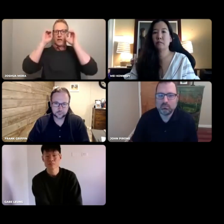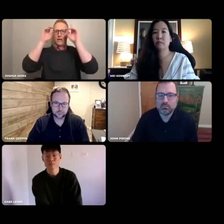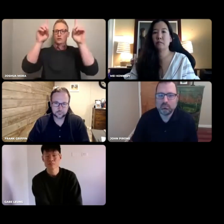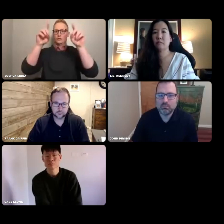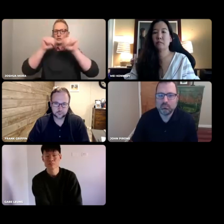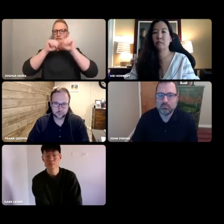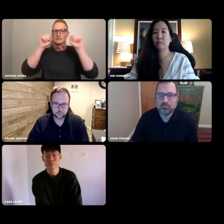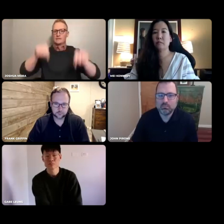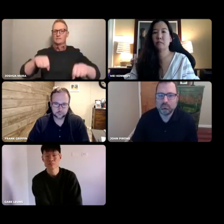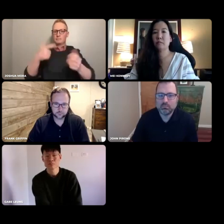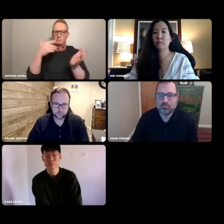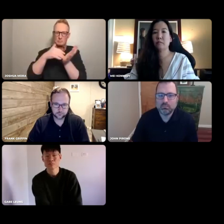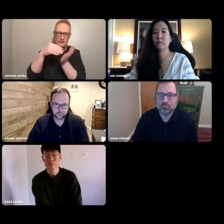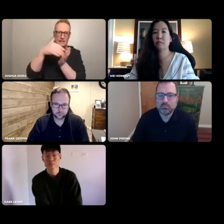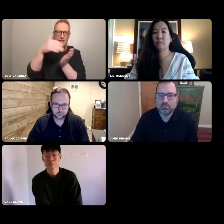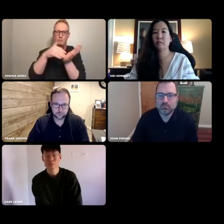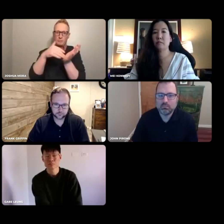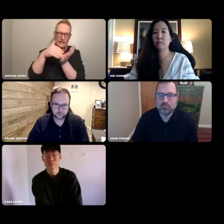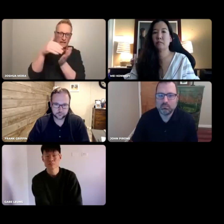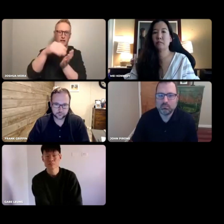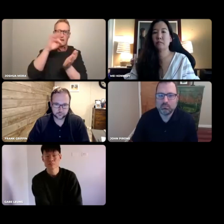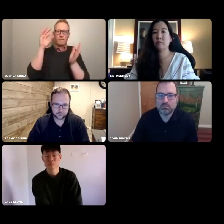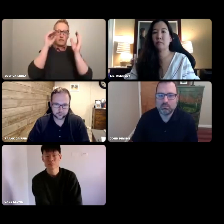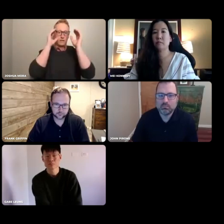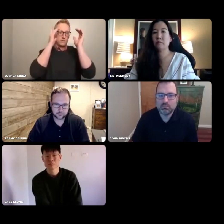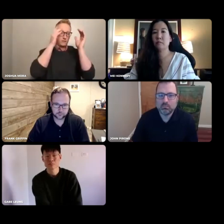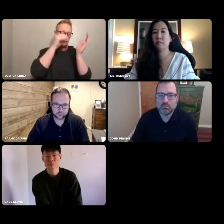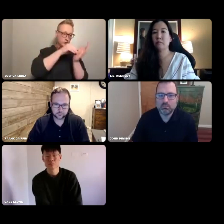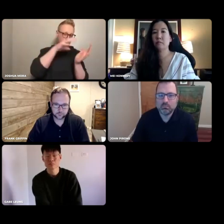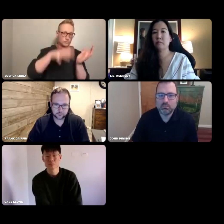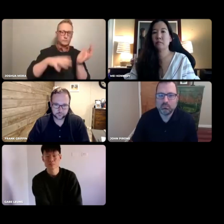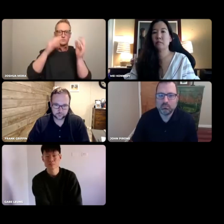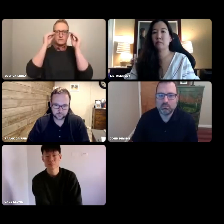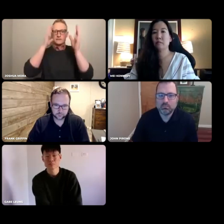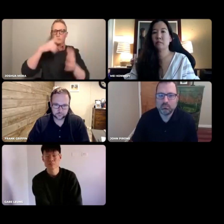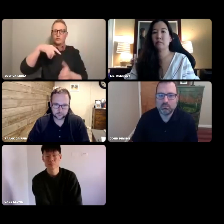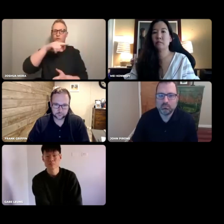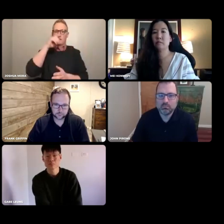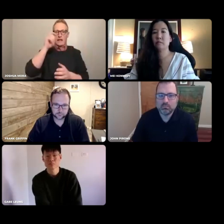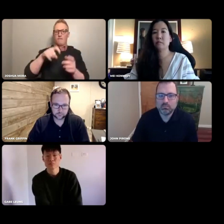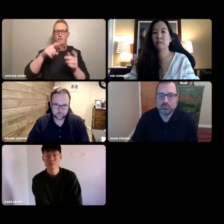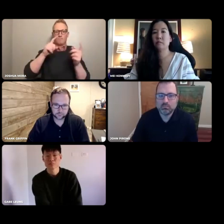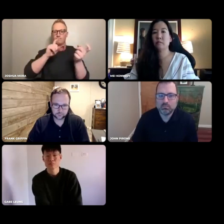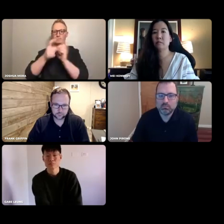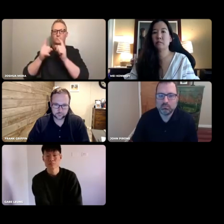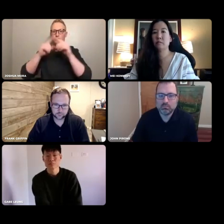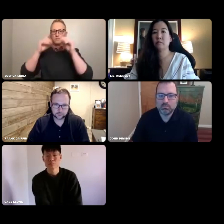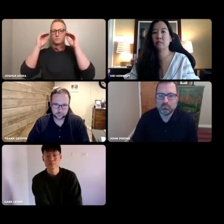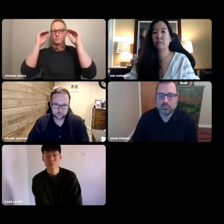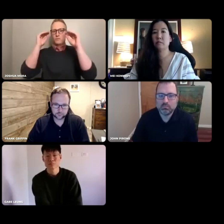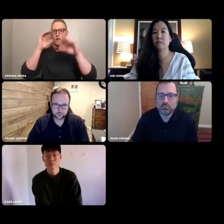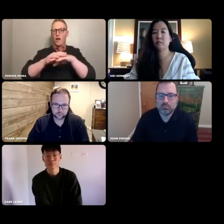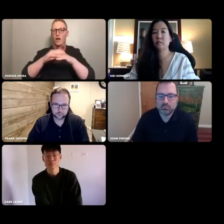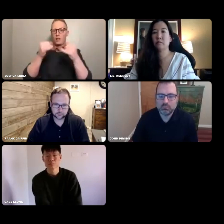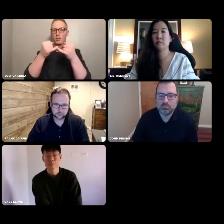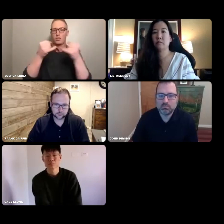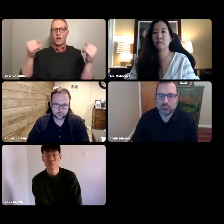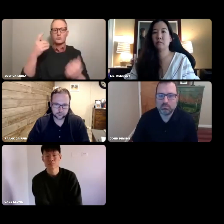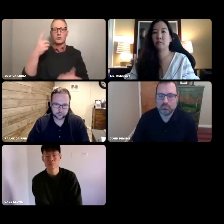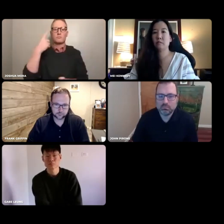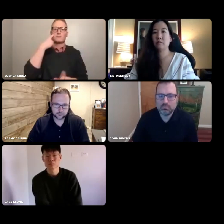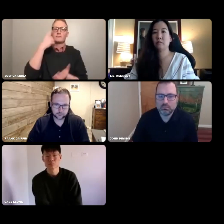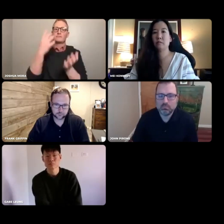resulting in a HUGE shift for our education system, with millions of students and educators